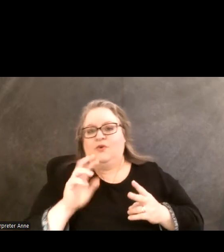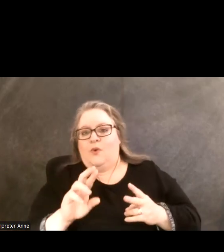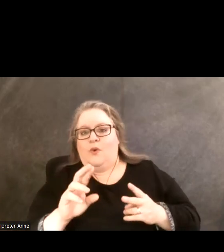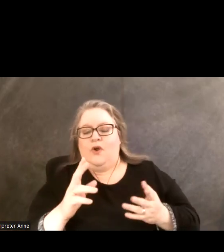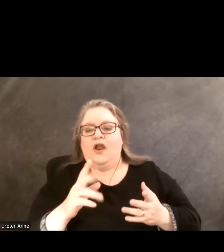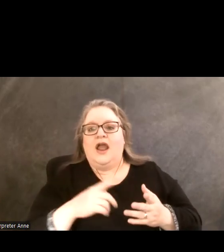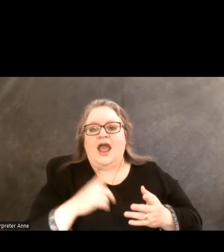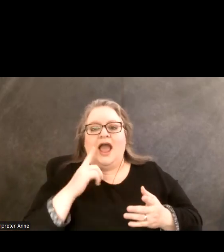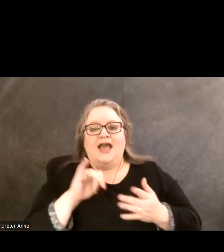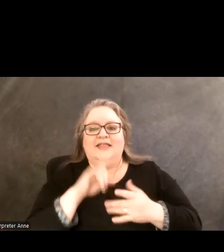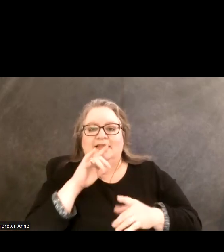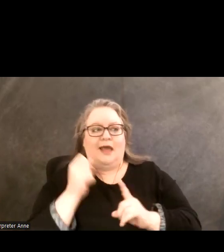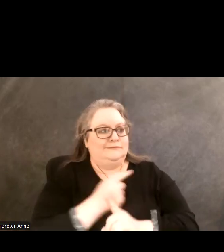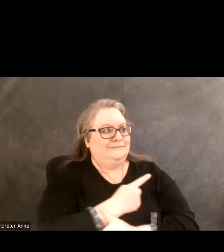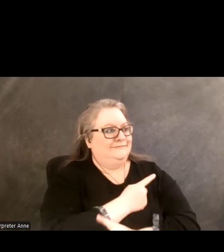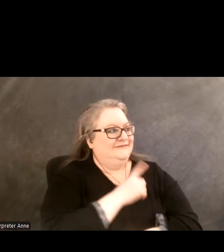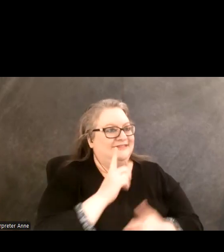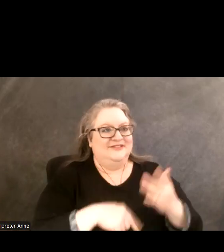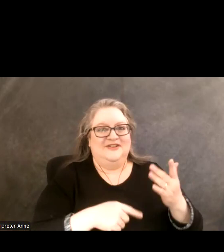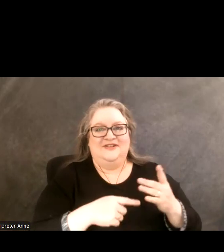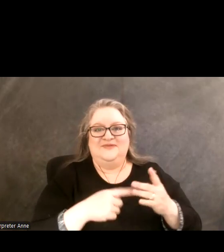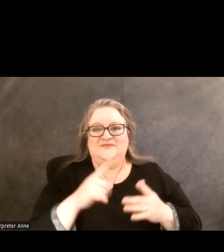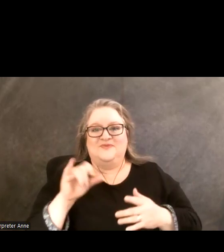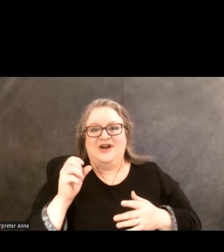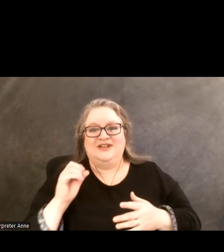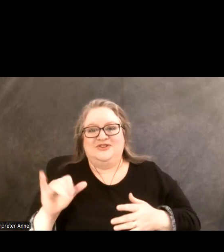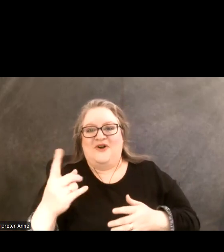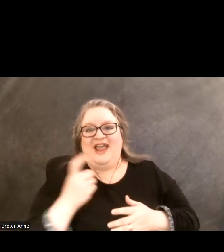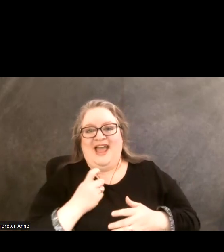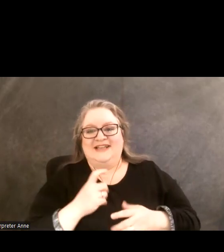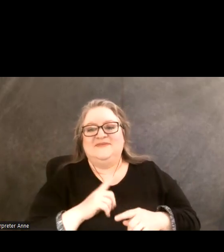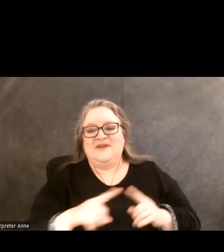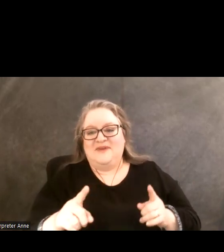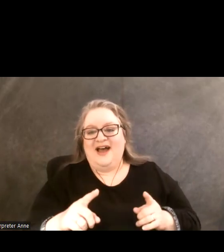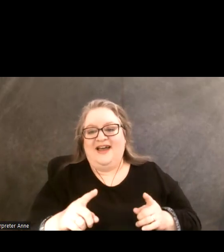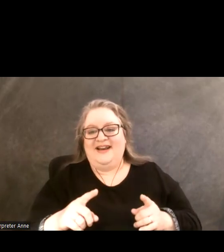long way from what Joy asked me. But I'm a lateral thinker.